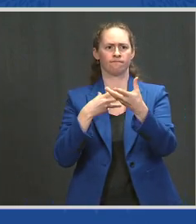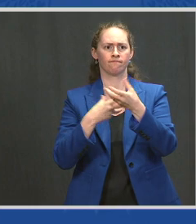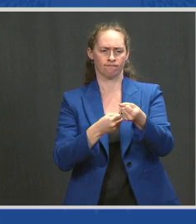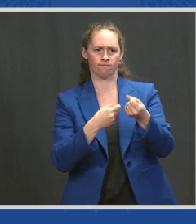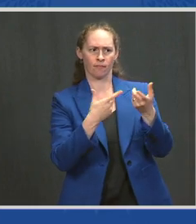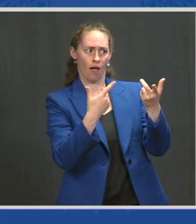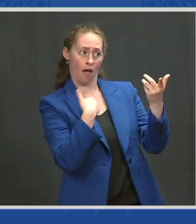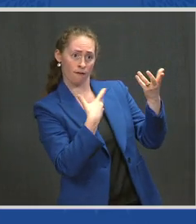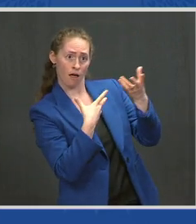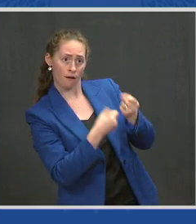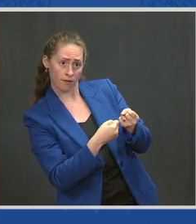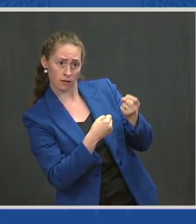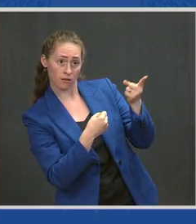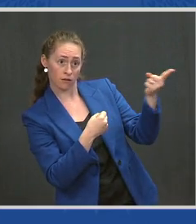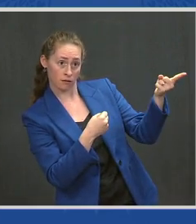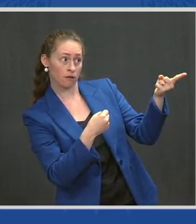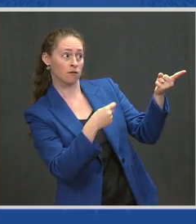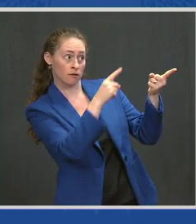his credibility worldwide shrinks.